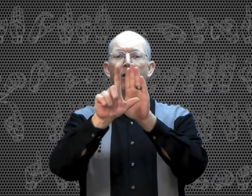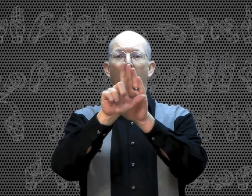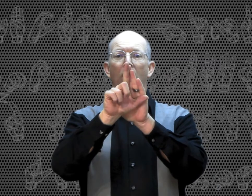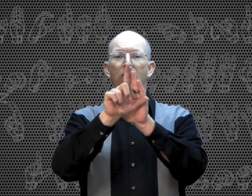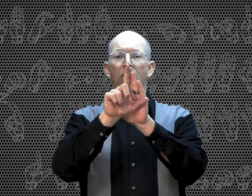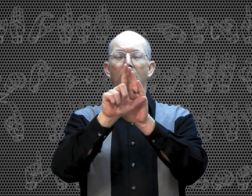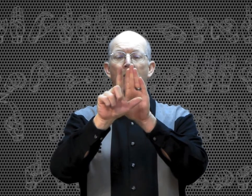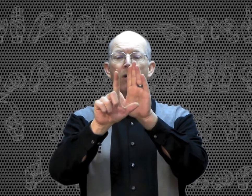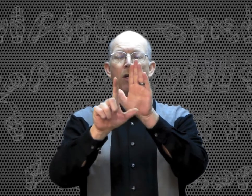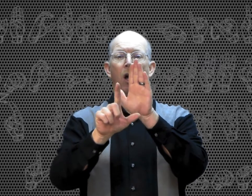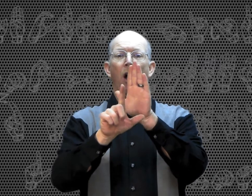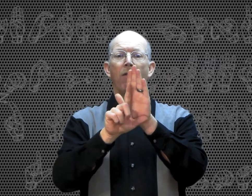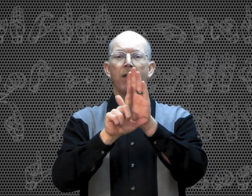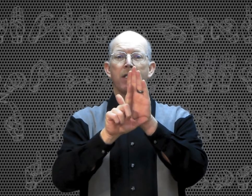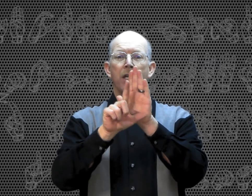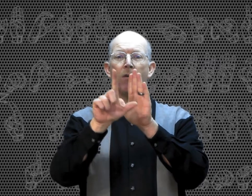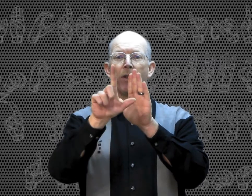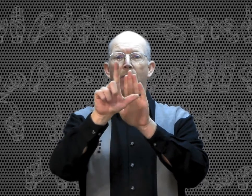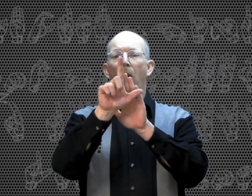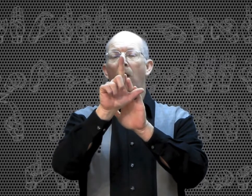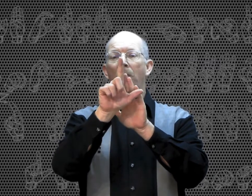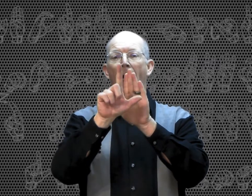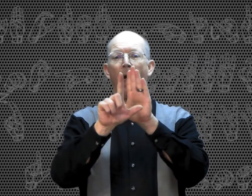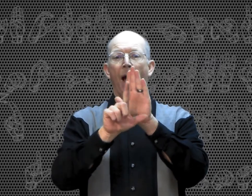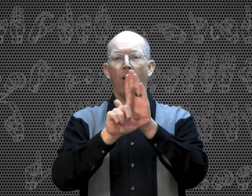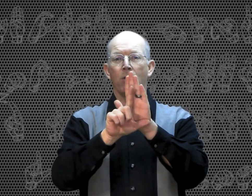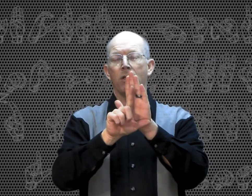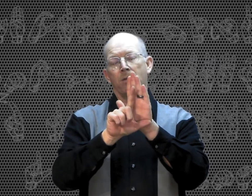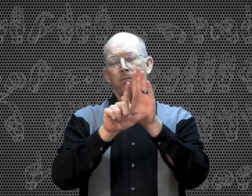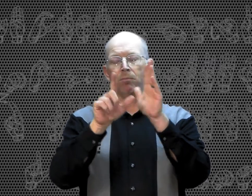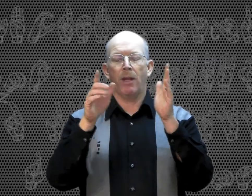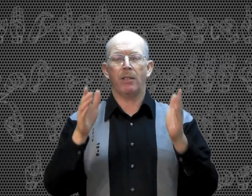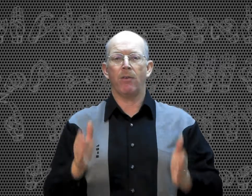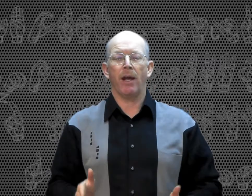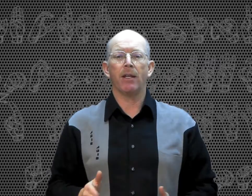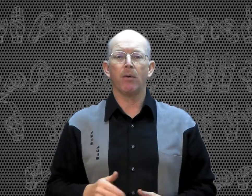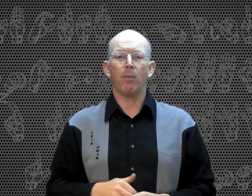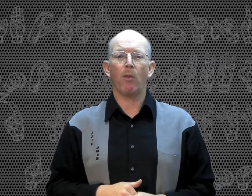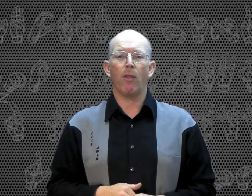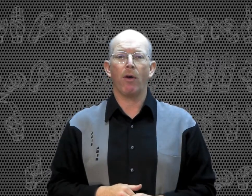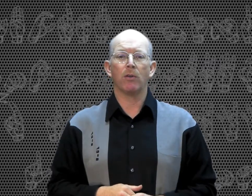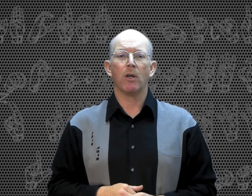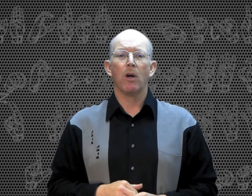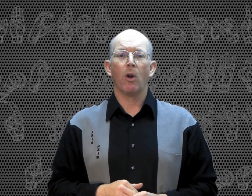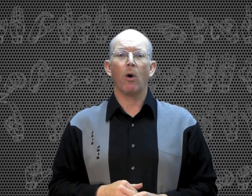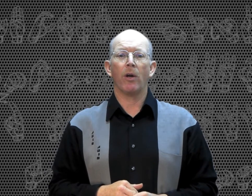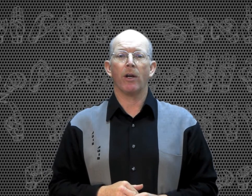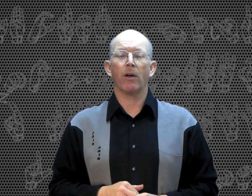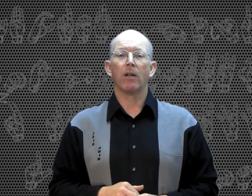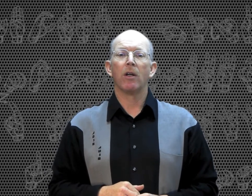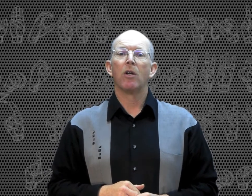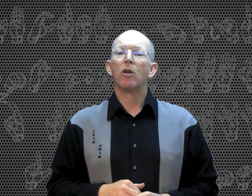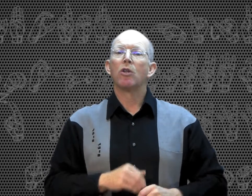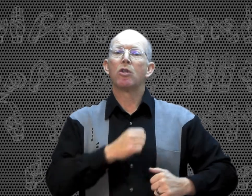But you will also often see it with the palm out. That’s fine. Both of those. LAWYER